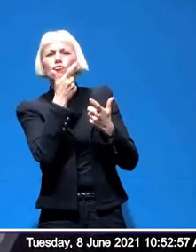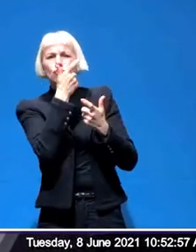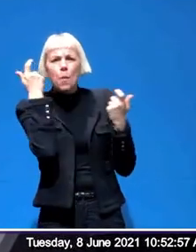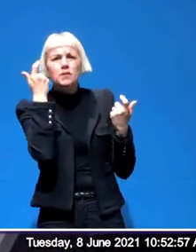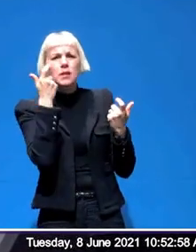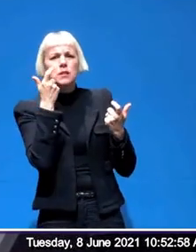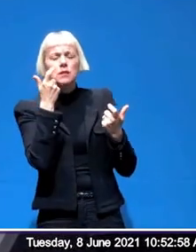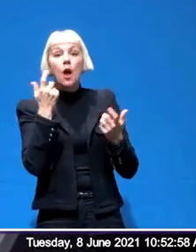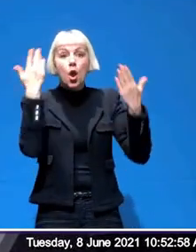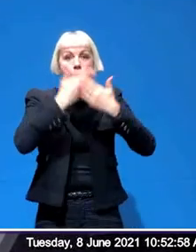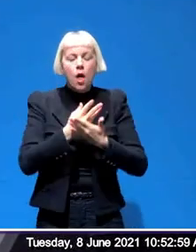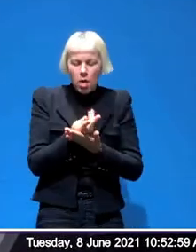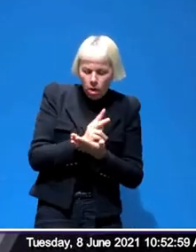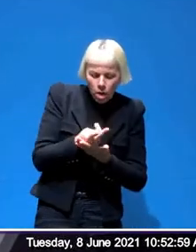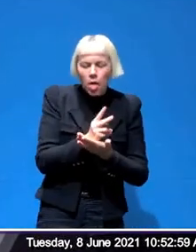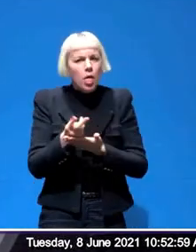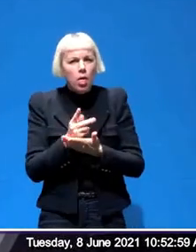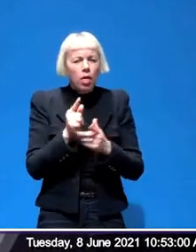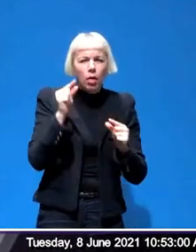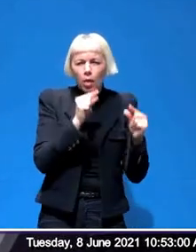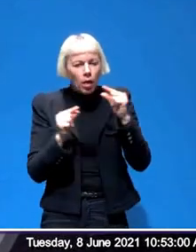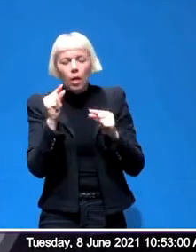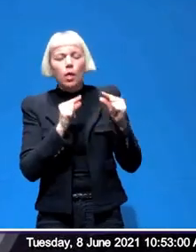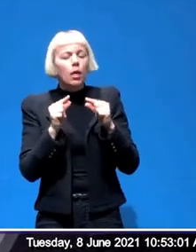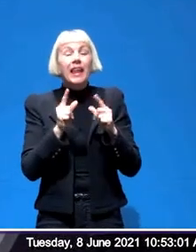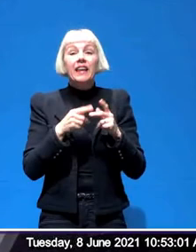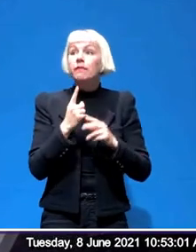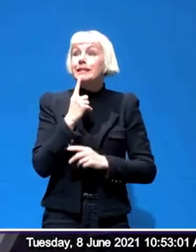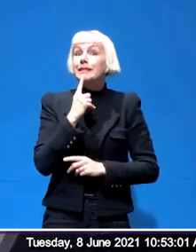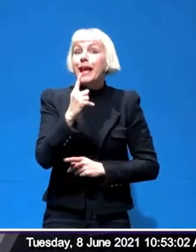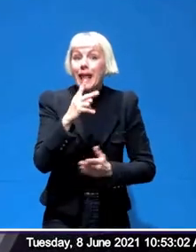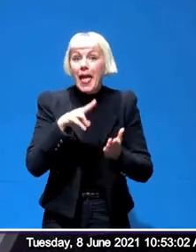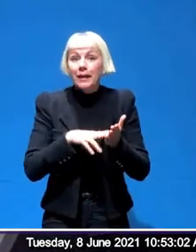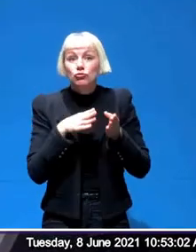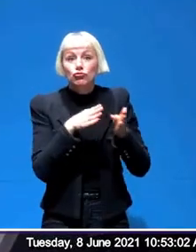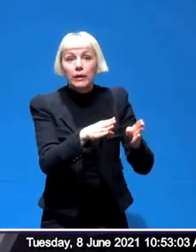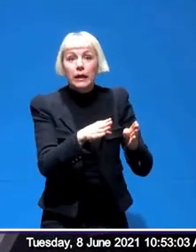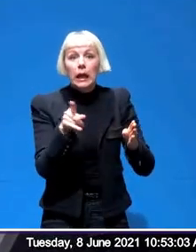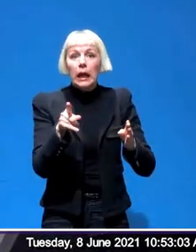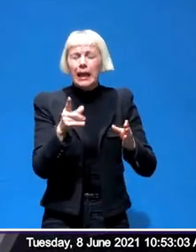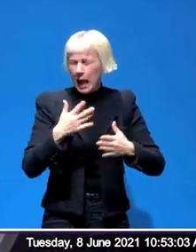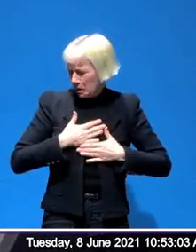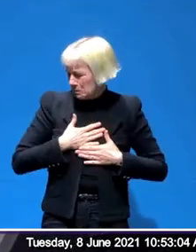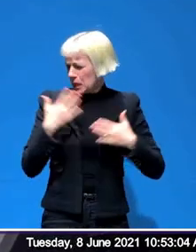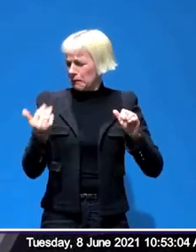mentioned N Street in a conversation, he became very distressed and he would start hitting himself in the head.